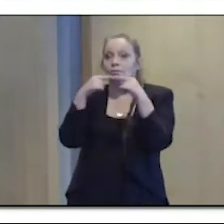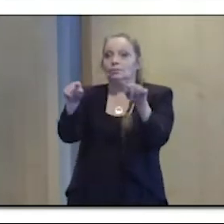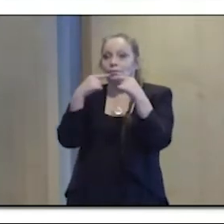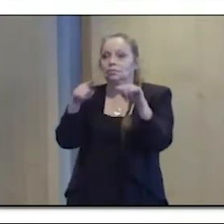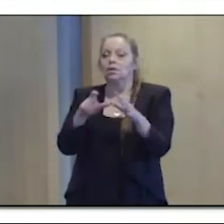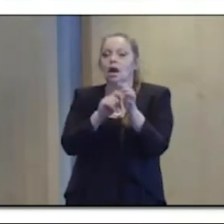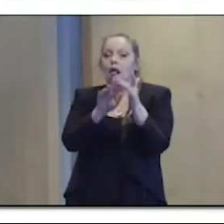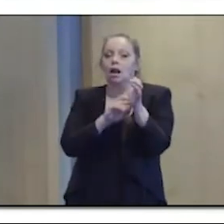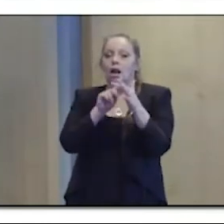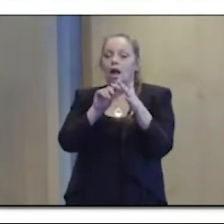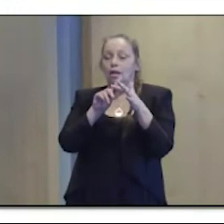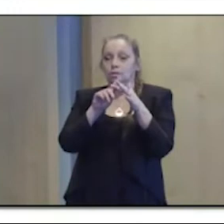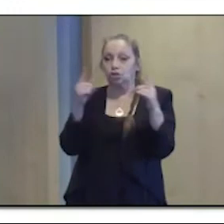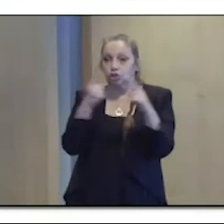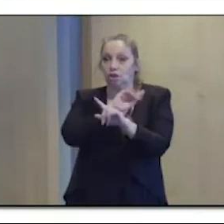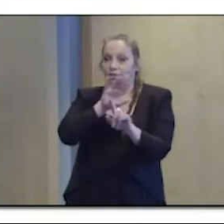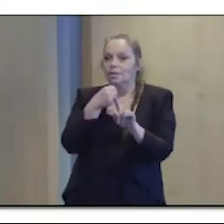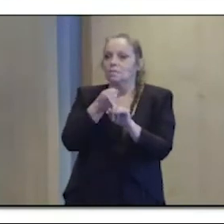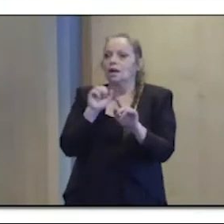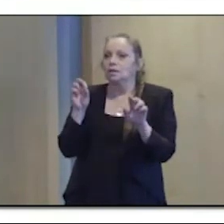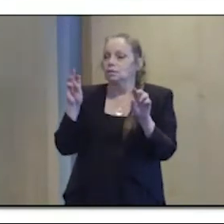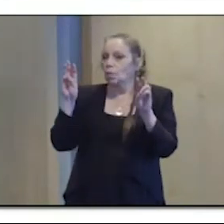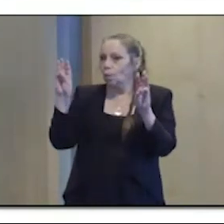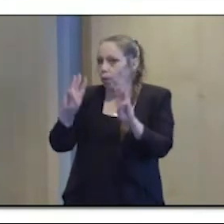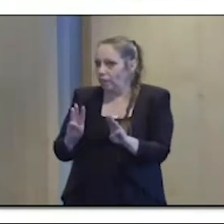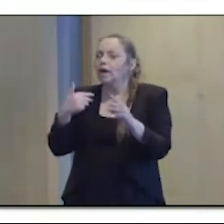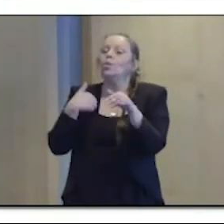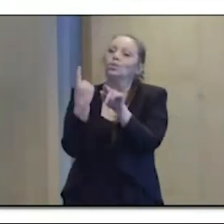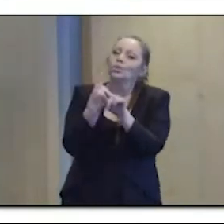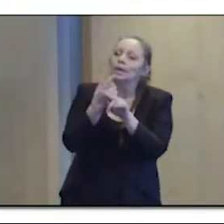believed to be impacting weather and we'll tease out a little bit the difference between weather